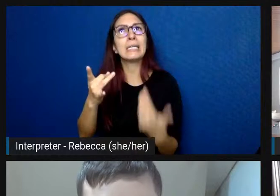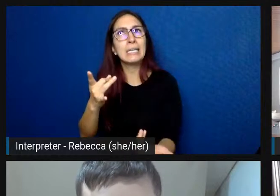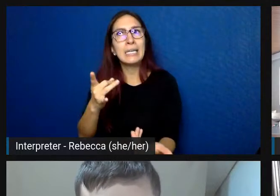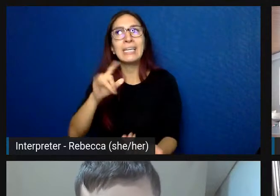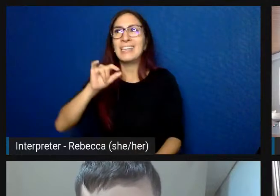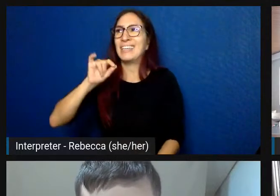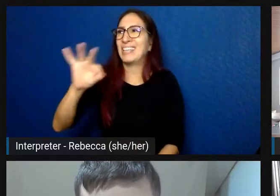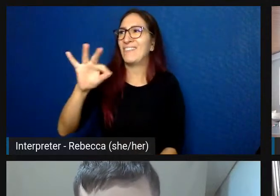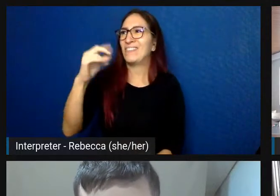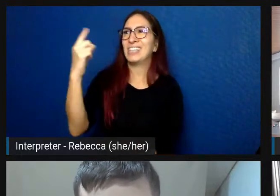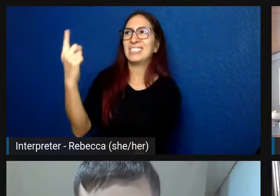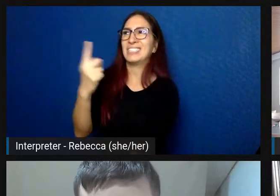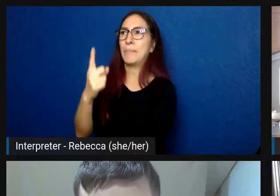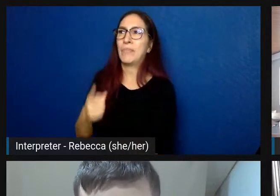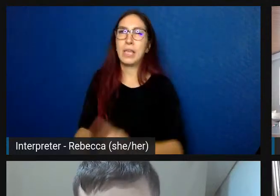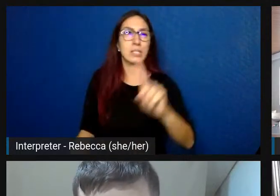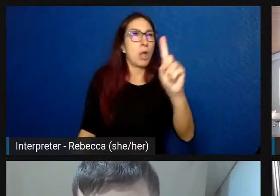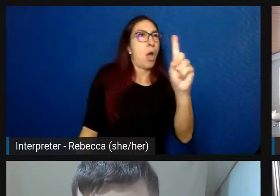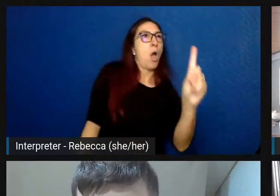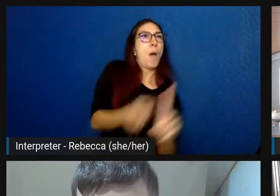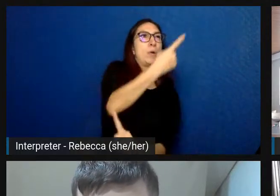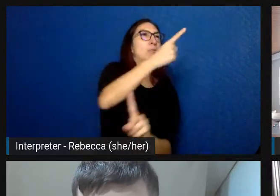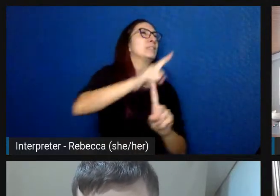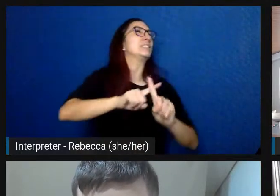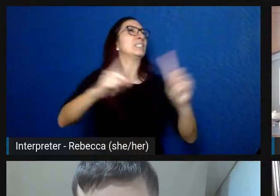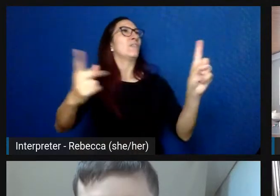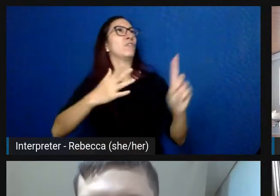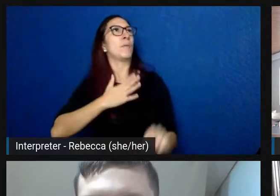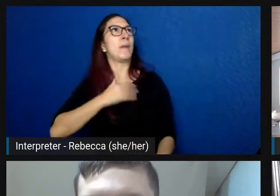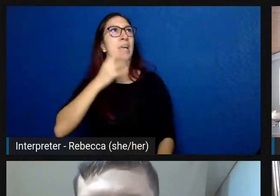thing and the class are think you can probably confirm that it